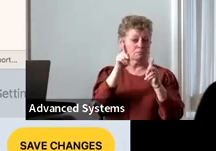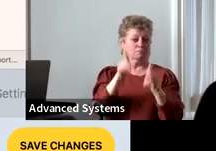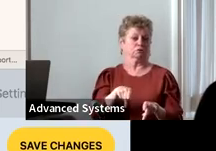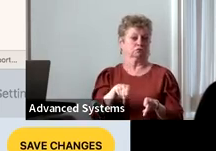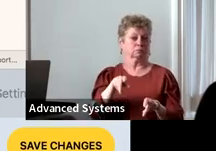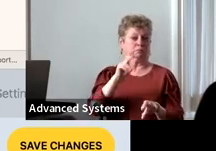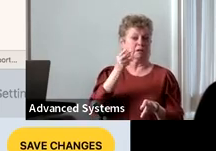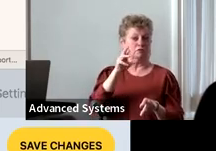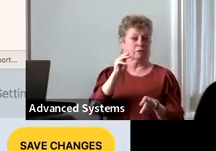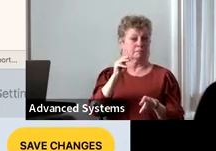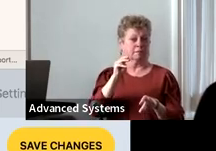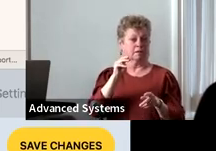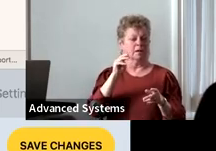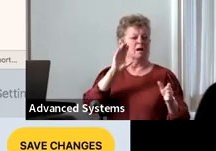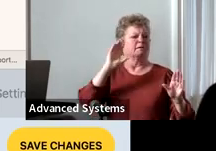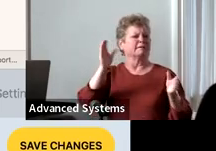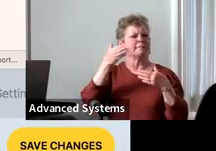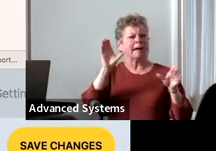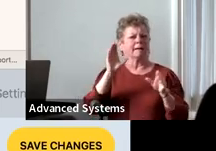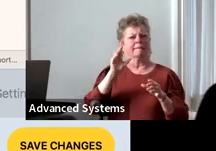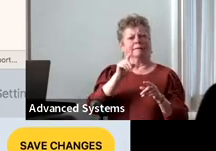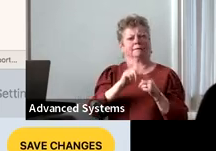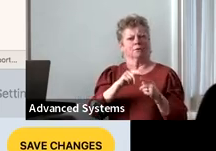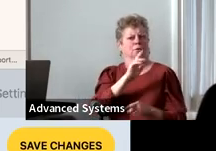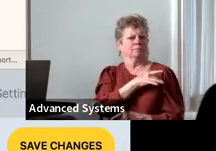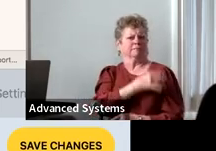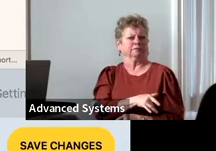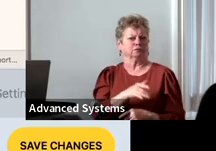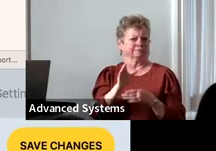compared to the provincial average, and here is what shows up.